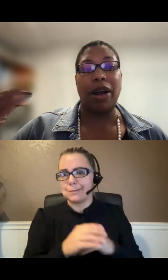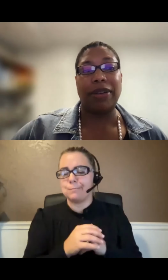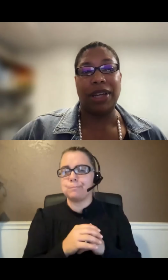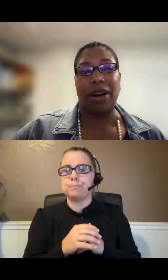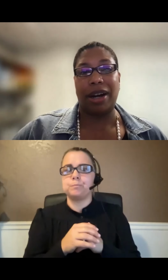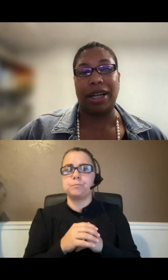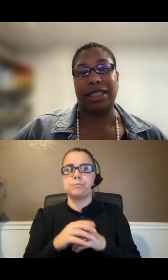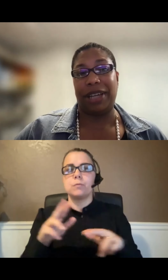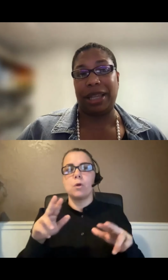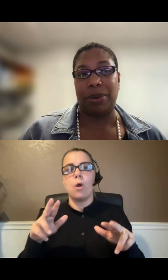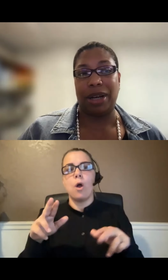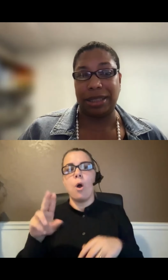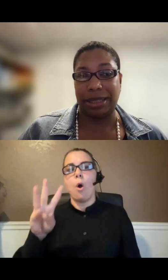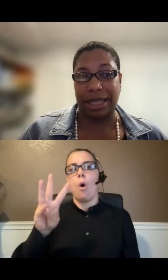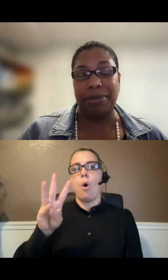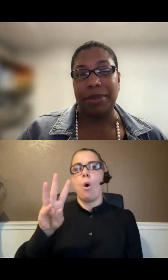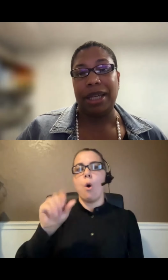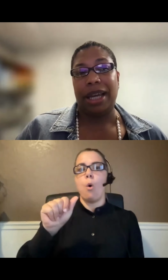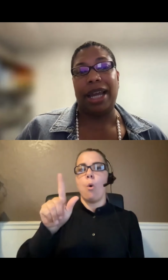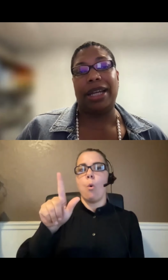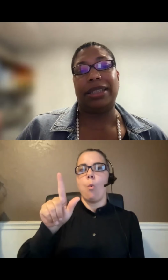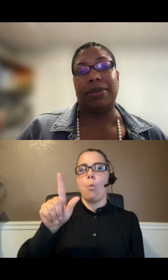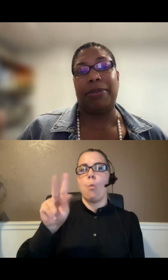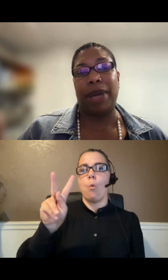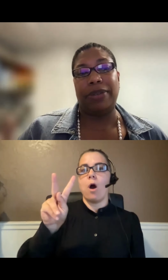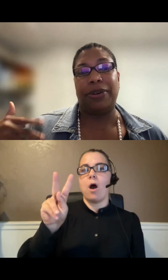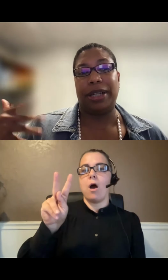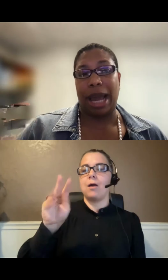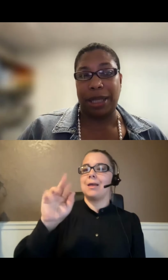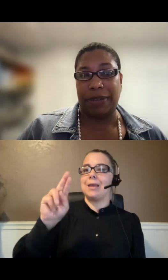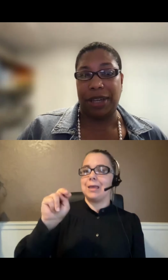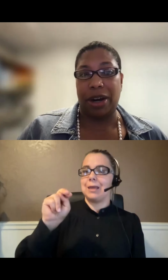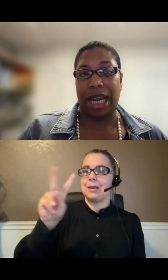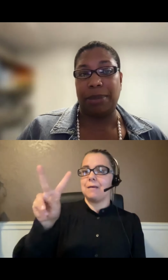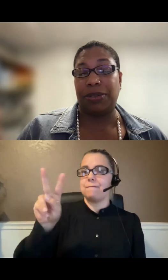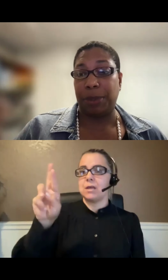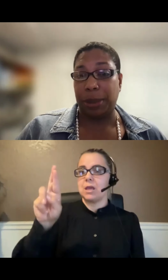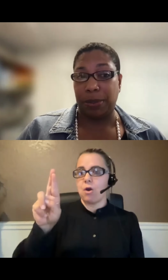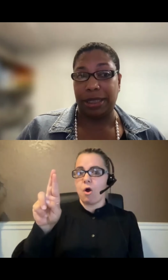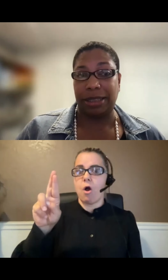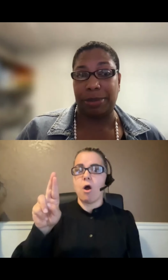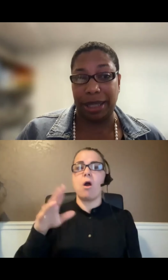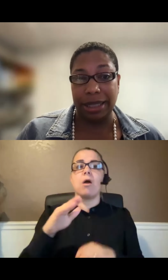WalkinVR is available on steam and it is meant for adapting VR games for people with disabilities.